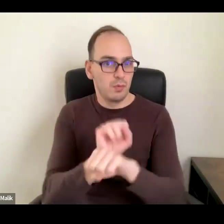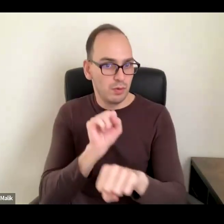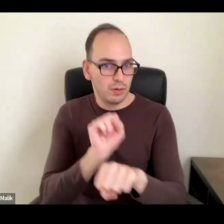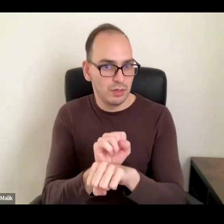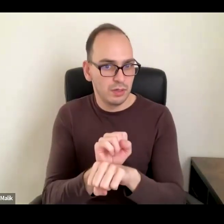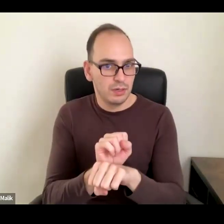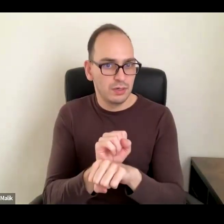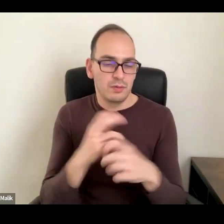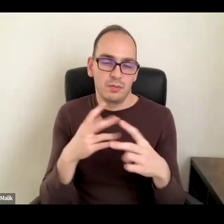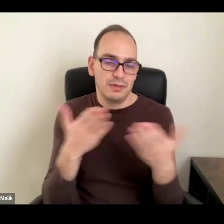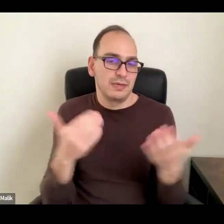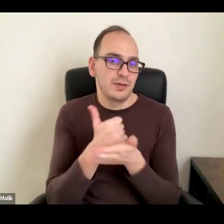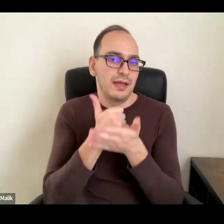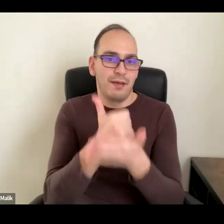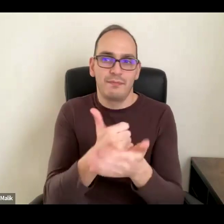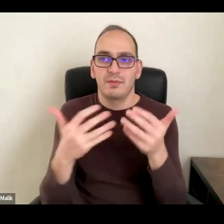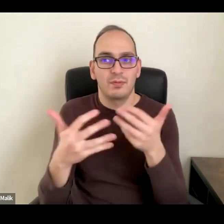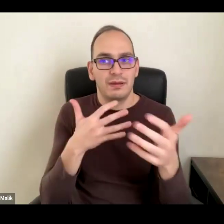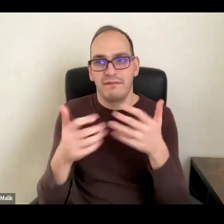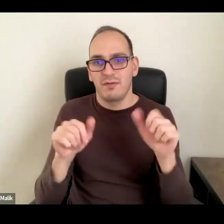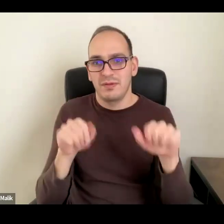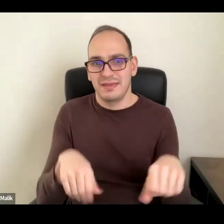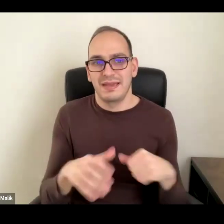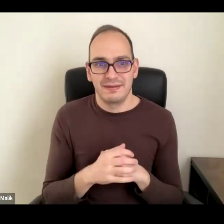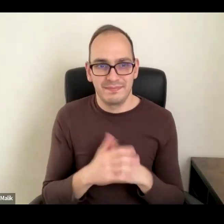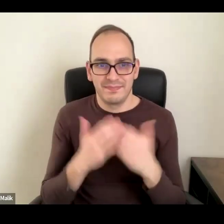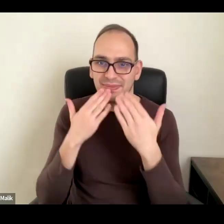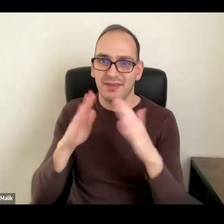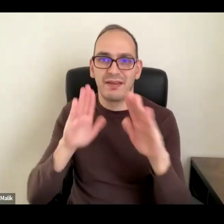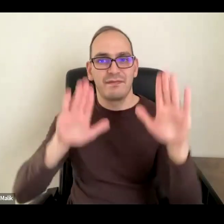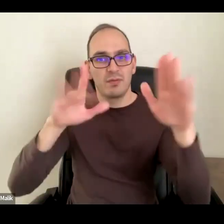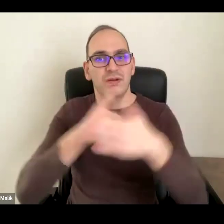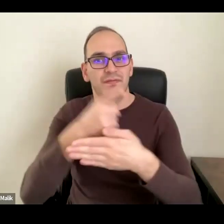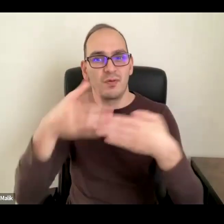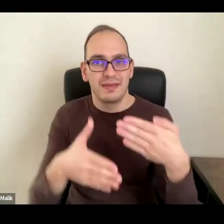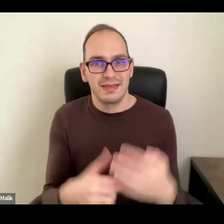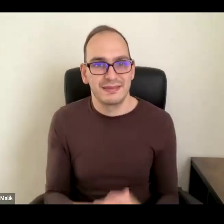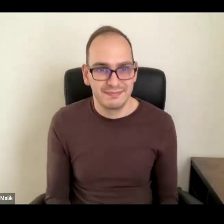we are here to help you in whatever way we can. Thank you and have a wonderful weekend.